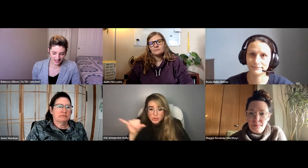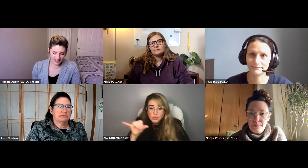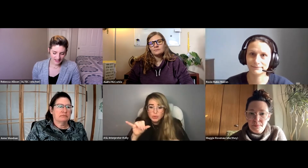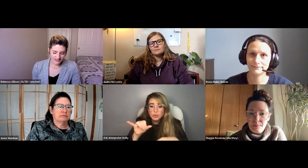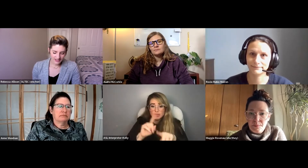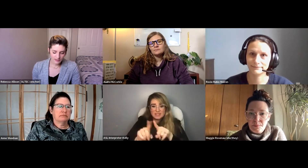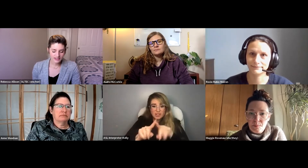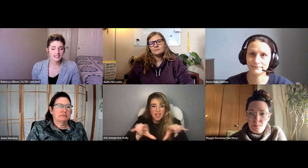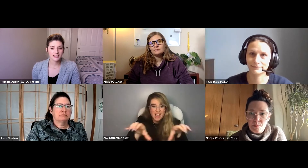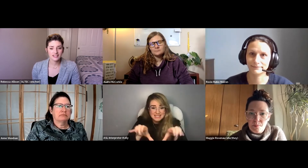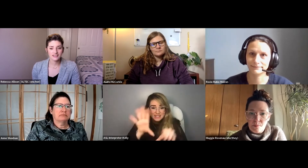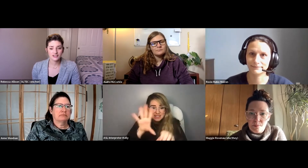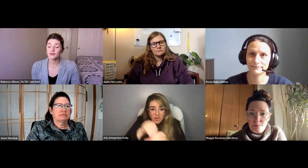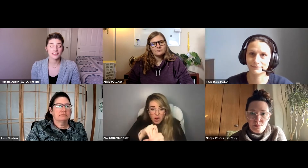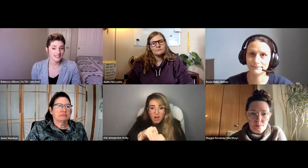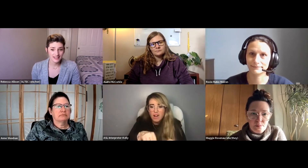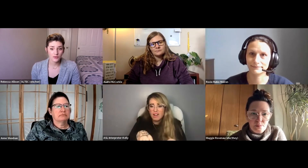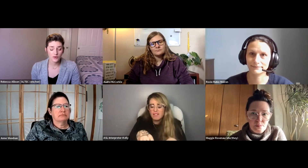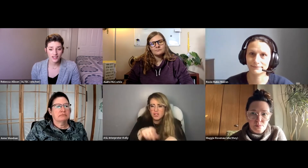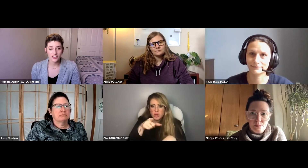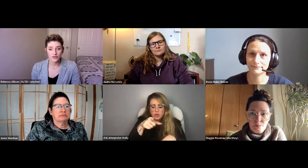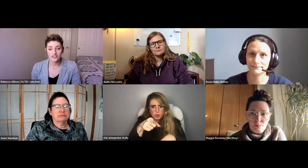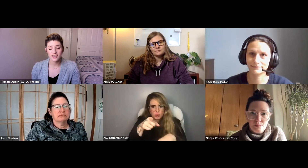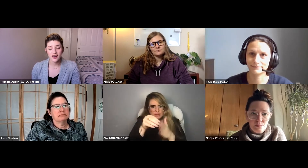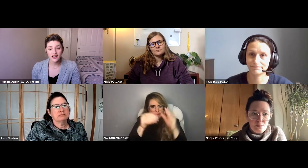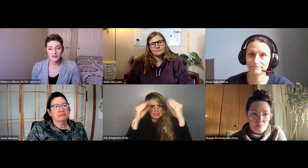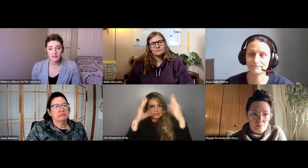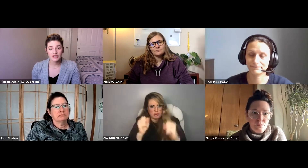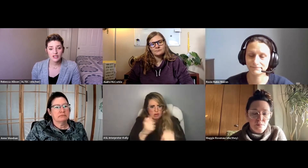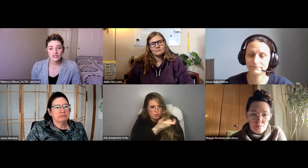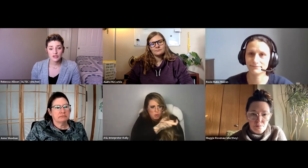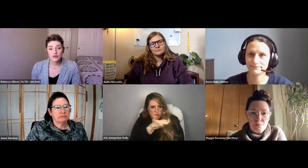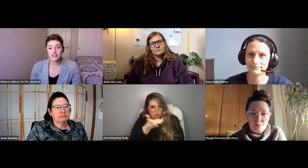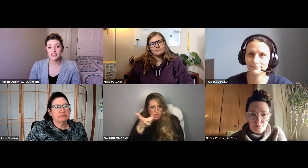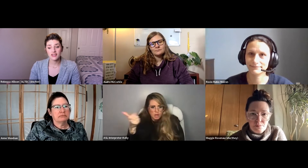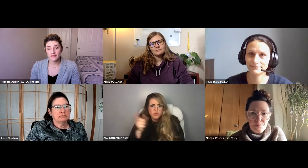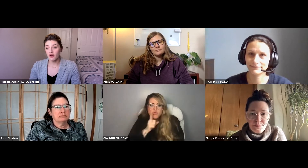and they're able to see, you're able to see their work in real time so that you can give them that